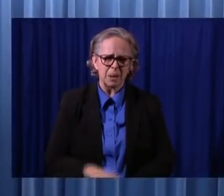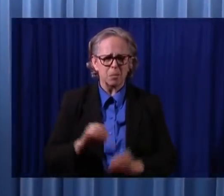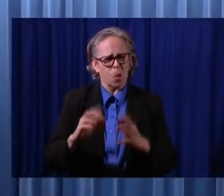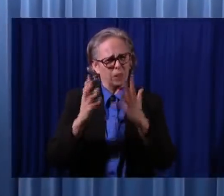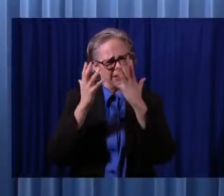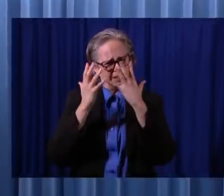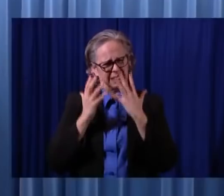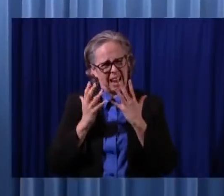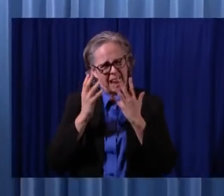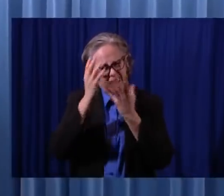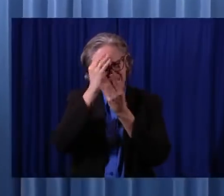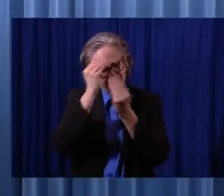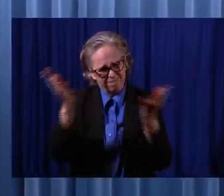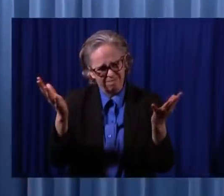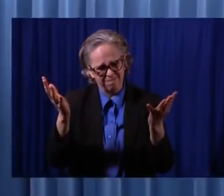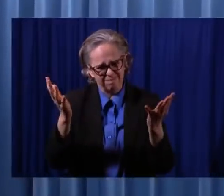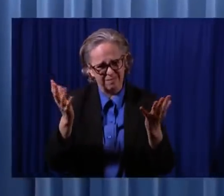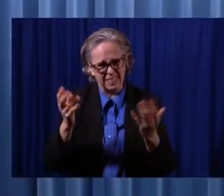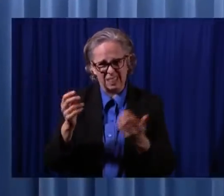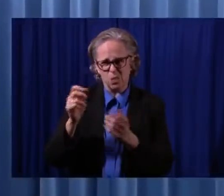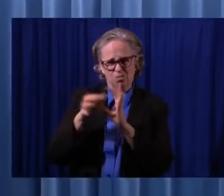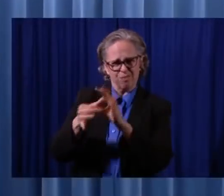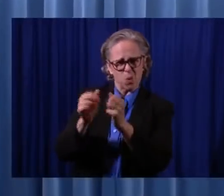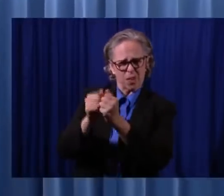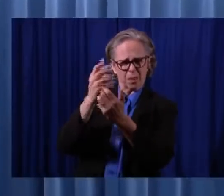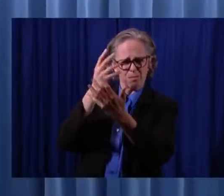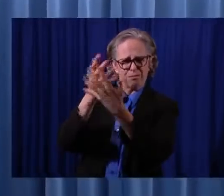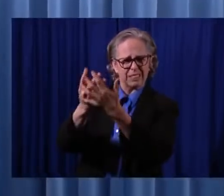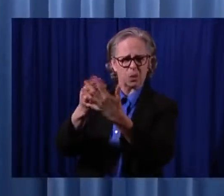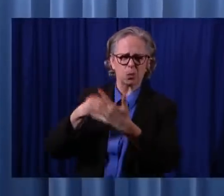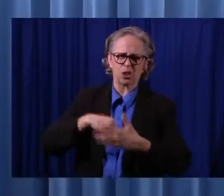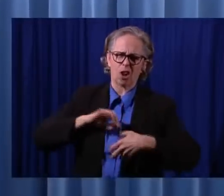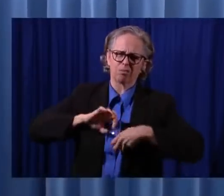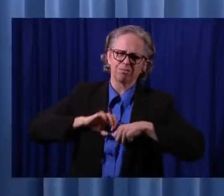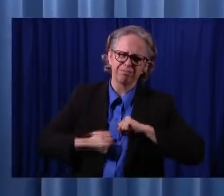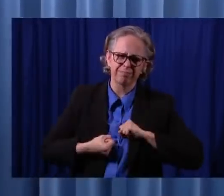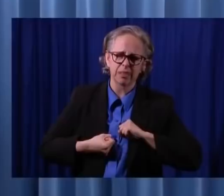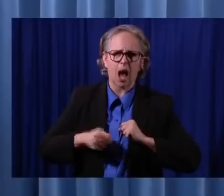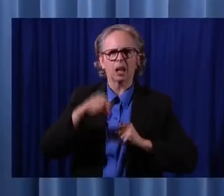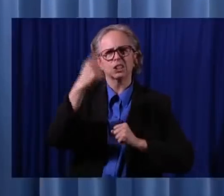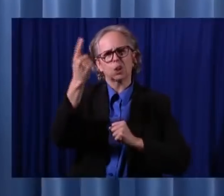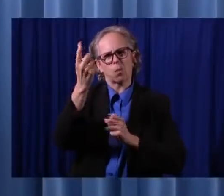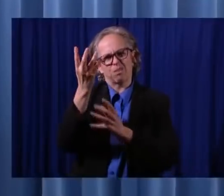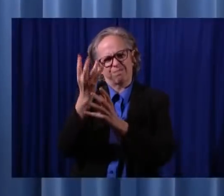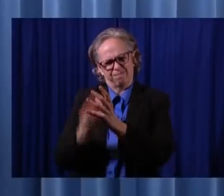EDUCATION.OHIO.GOV/KIDS EAT FOR MEAL LOCATIONS AND TIMES.